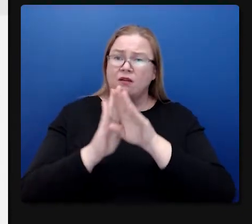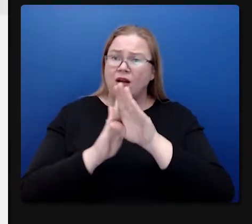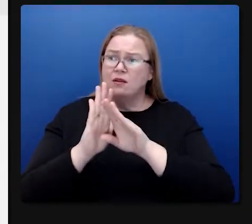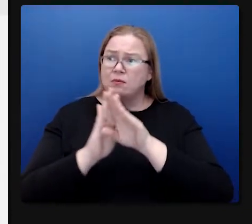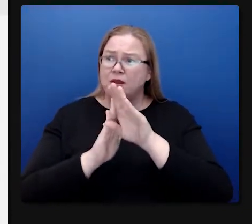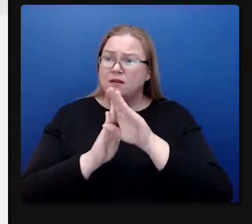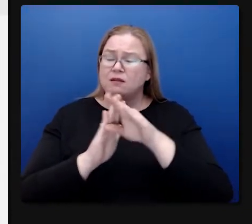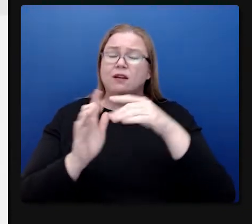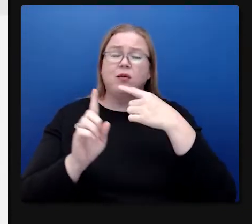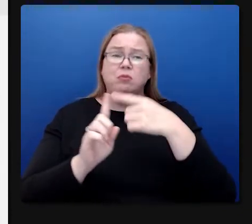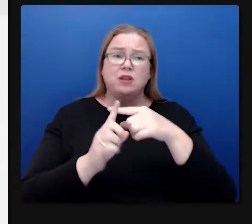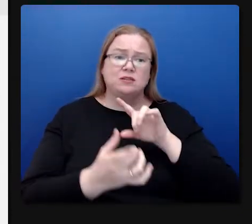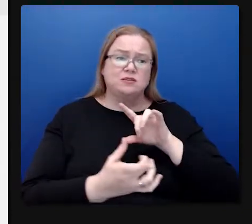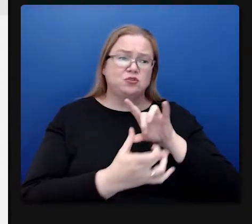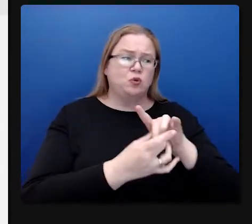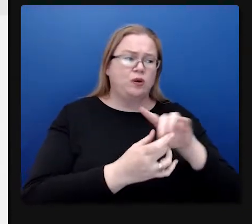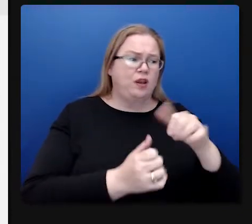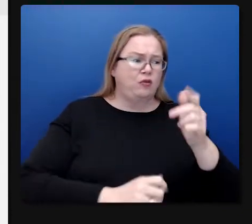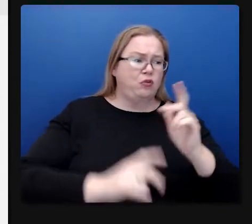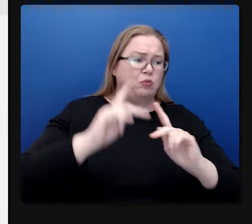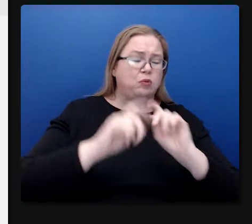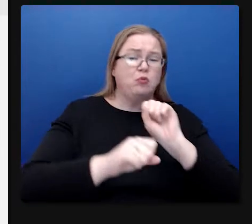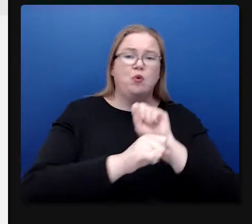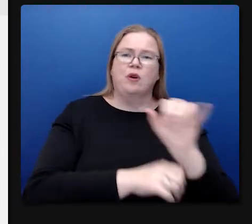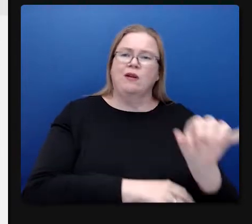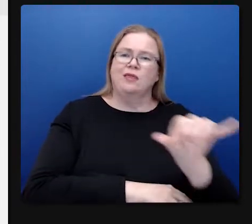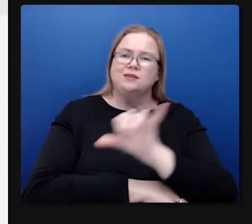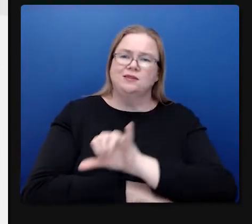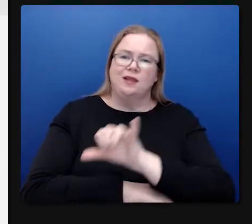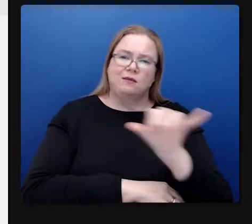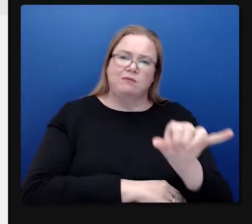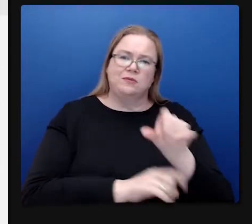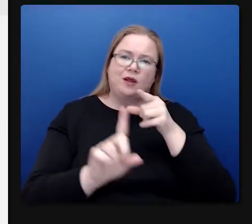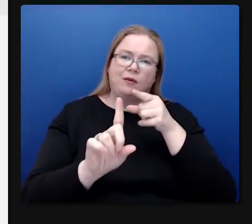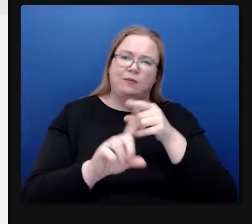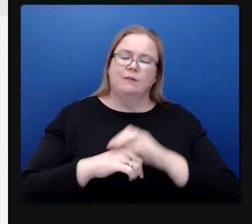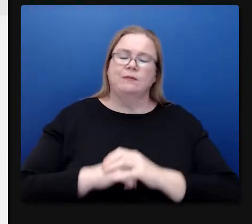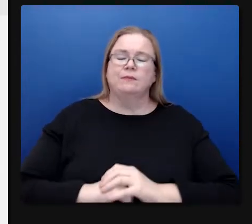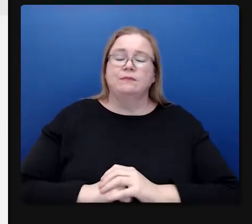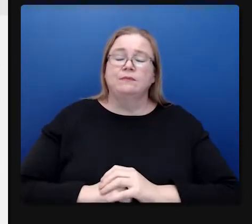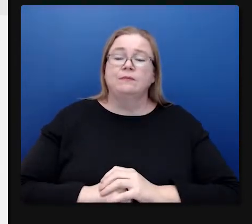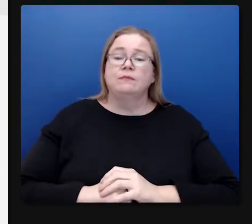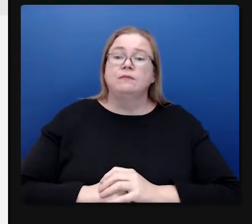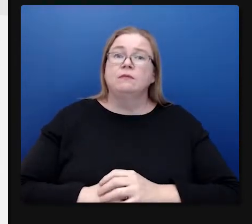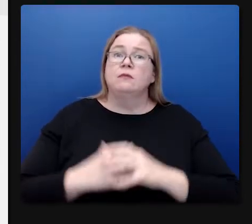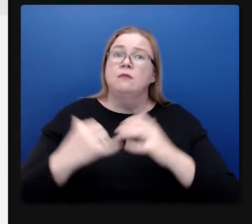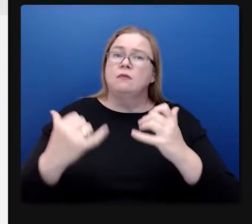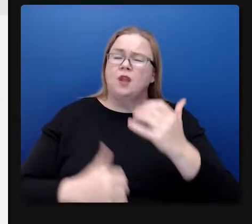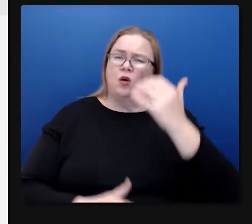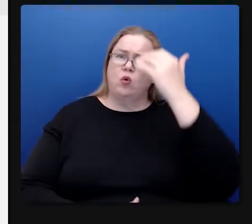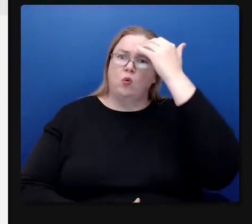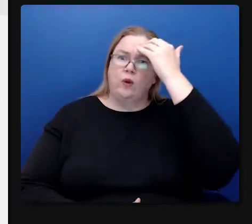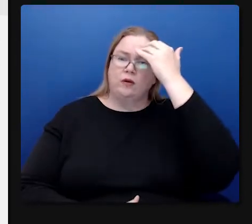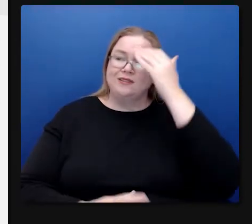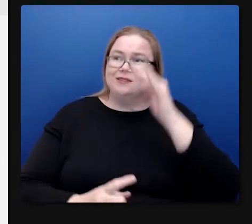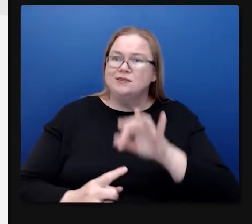and get joined up with others who are working on the same. With awareness it's a special place